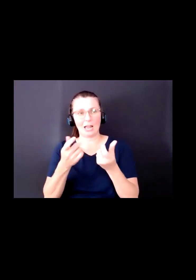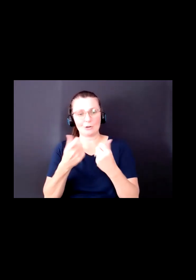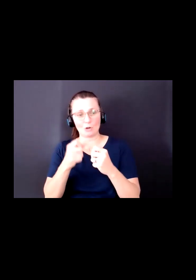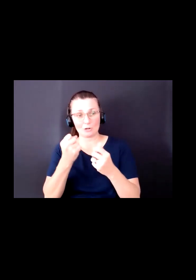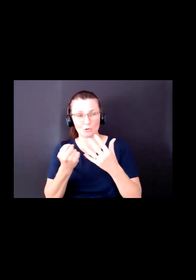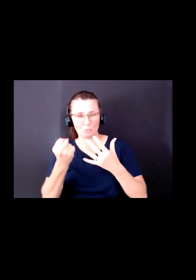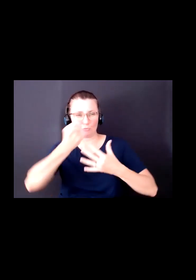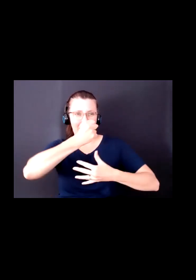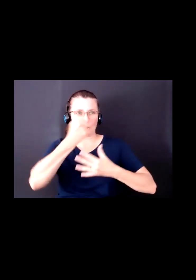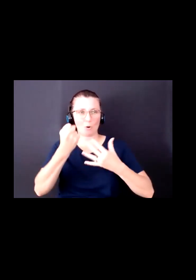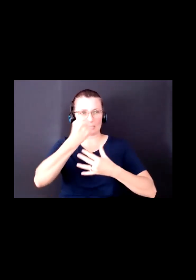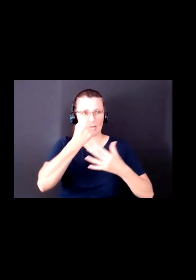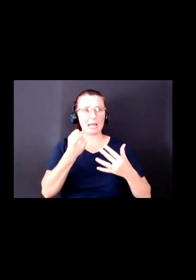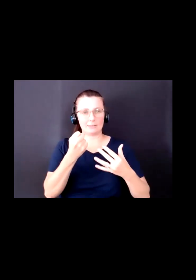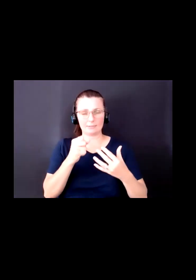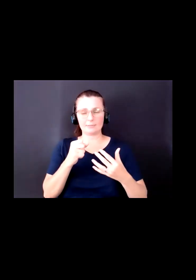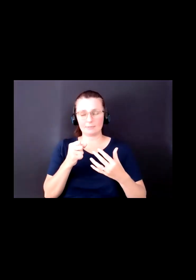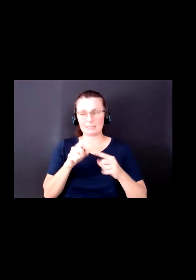given the person's method of communicating and the nature of